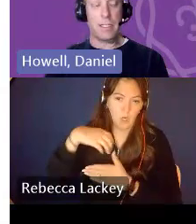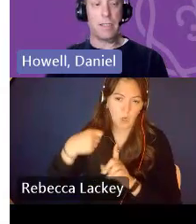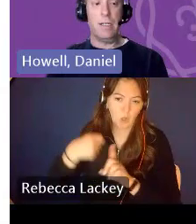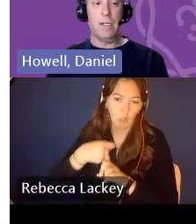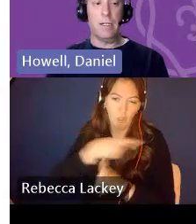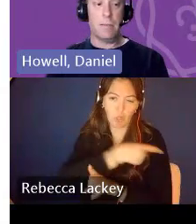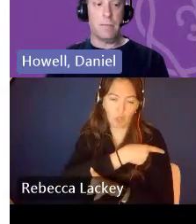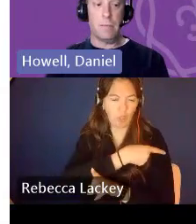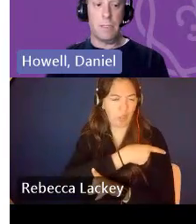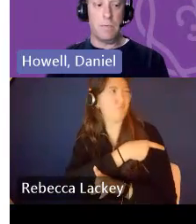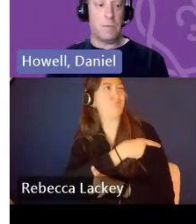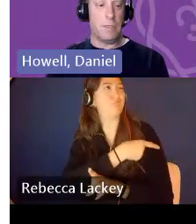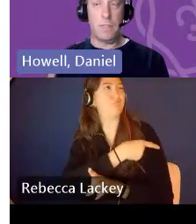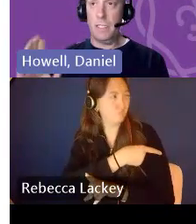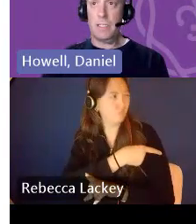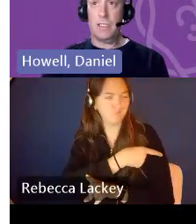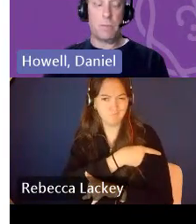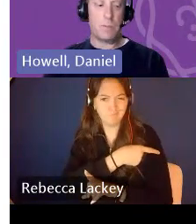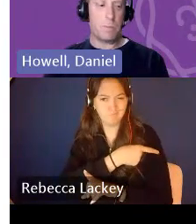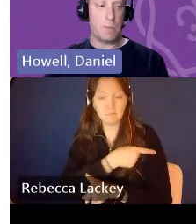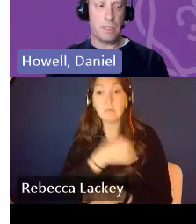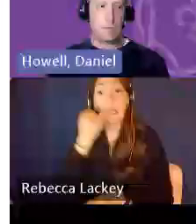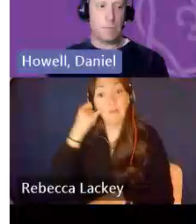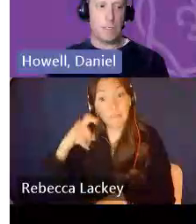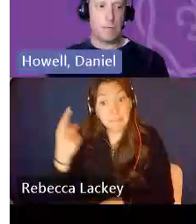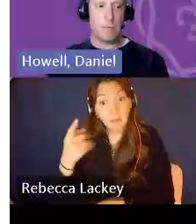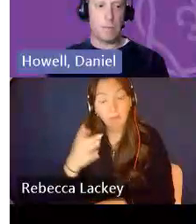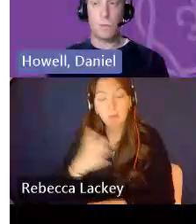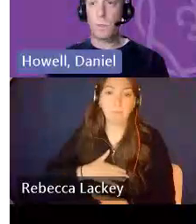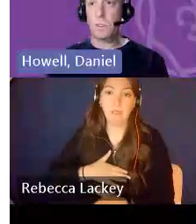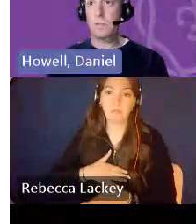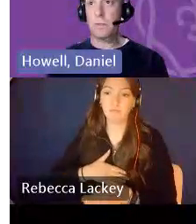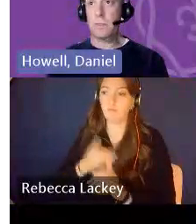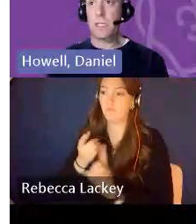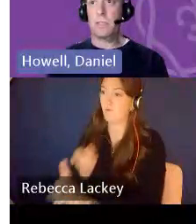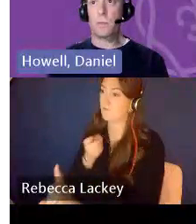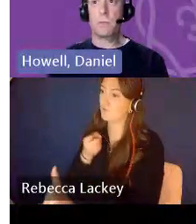out there. Uh if if you need anything, please just bring it from the source from the county's